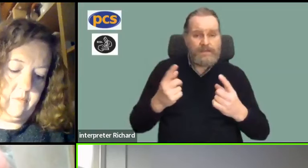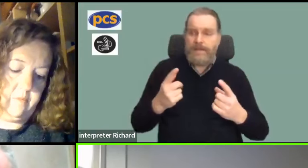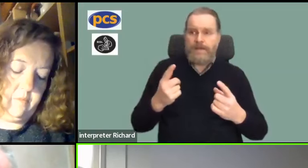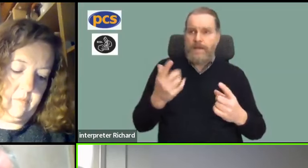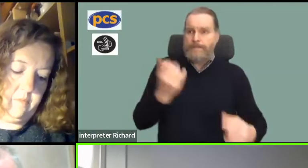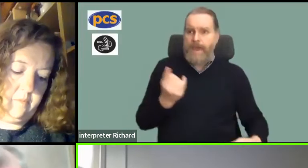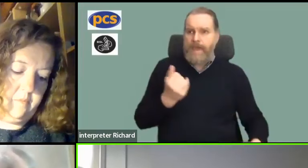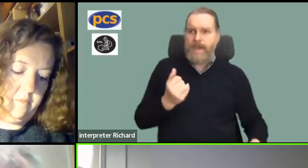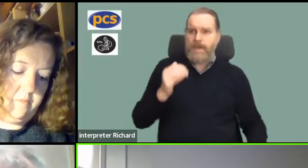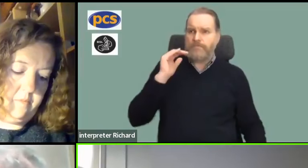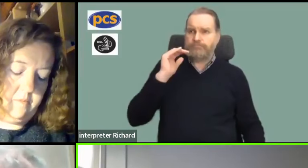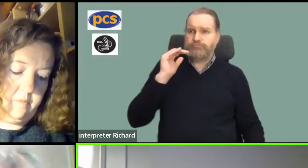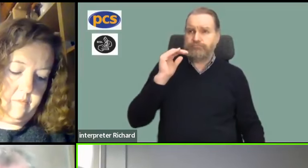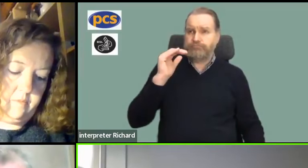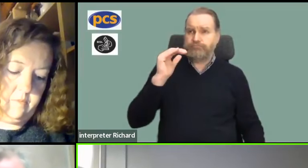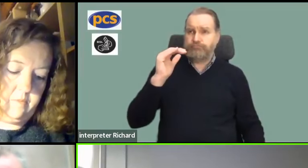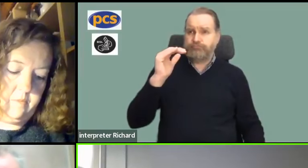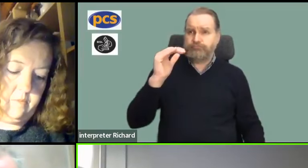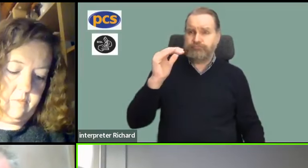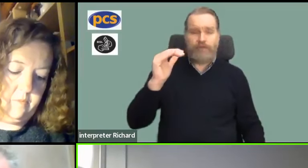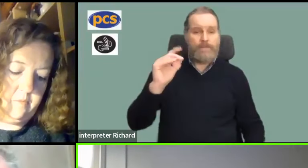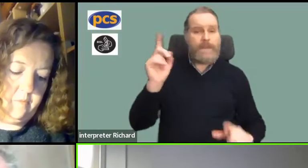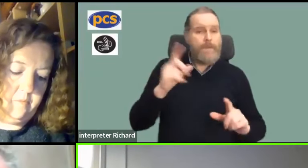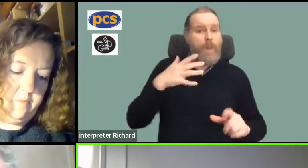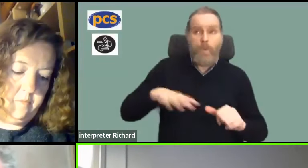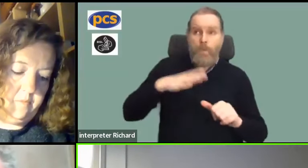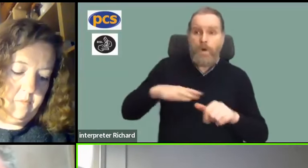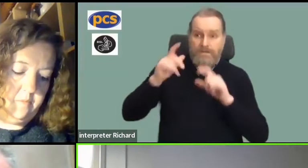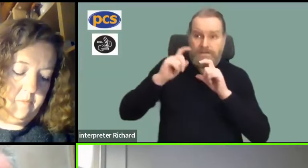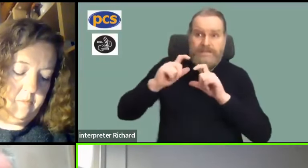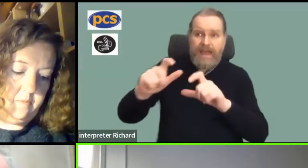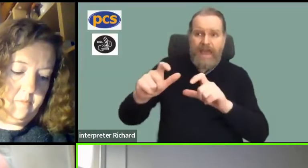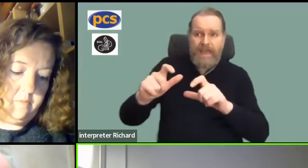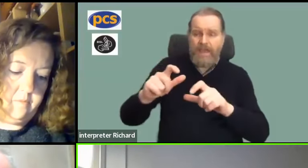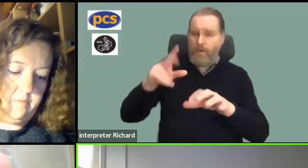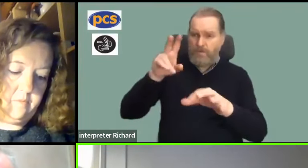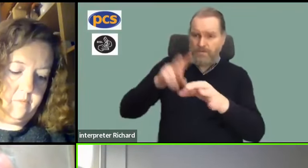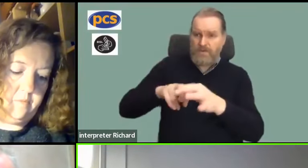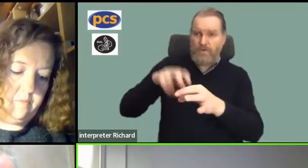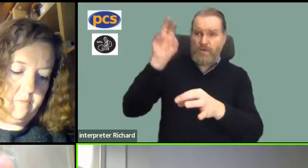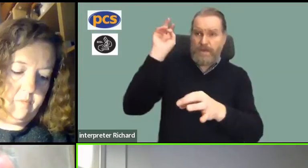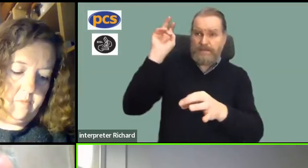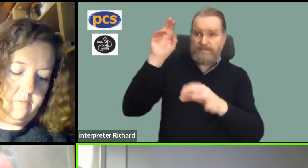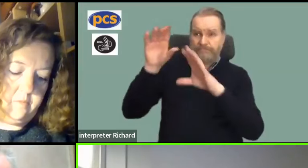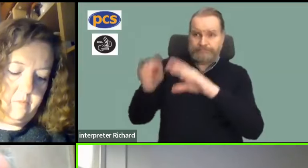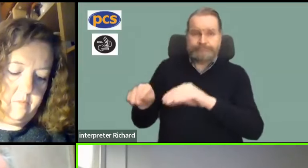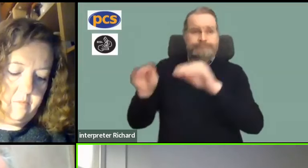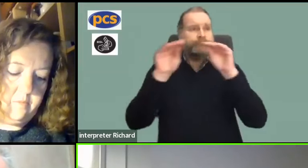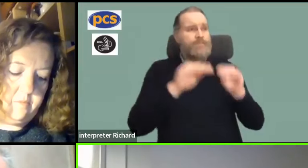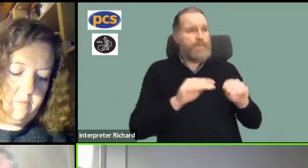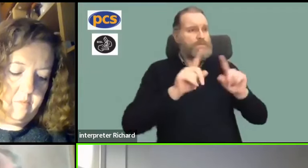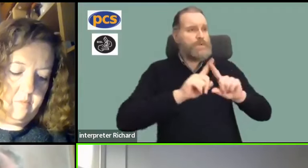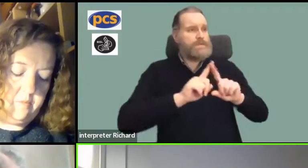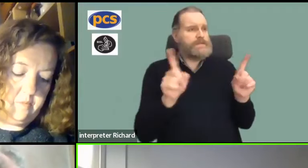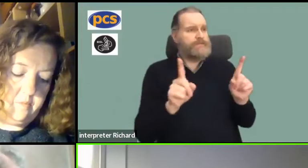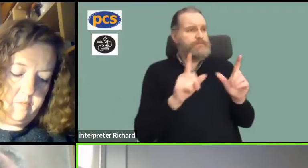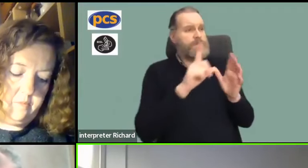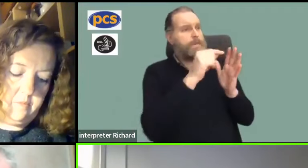get a payroll. They say They say they don't see staying in within the agency as or staying g within the ng within the civil service is getting a pay rise. They either